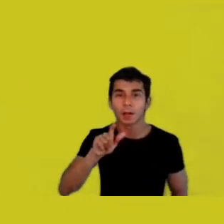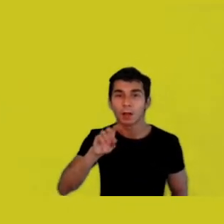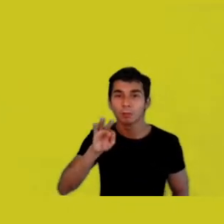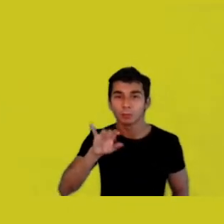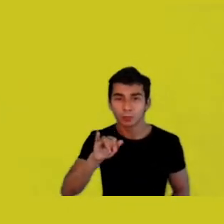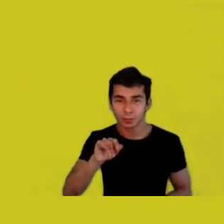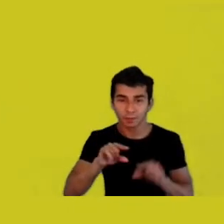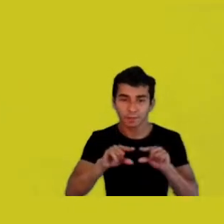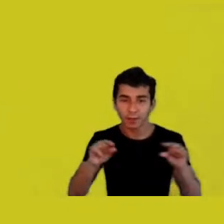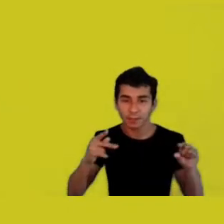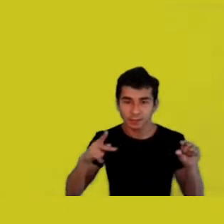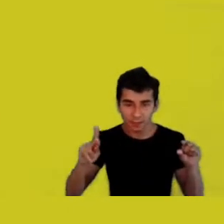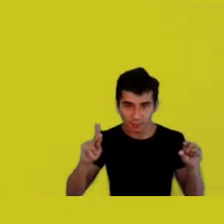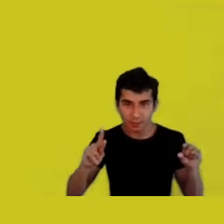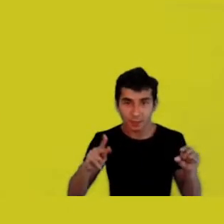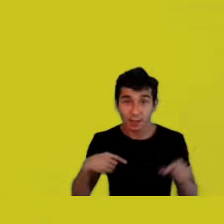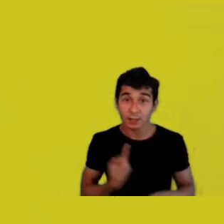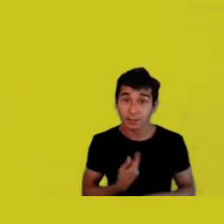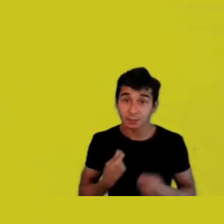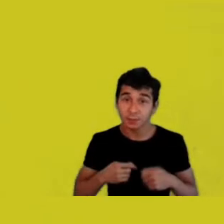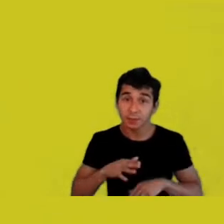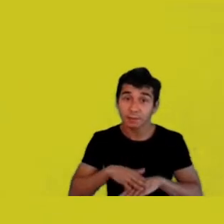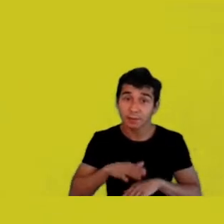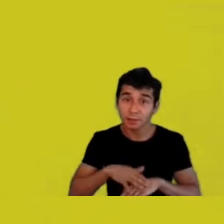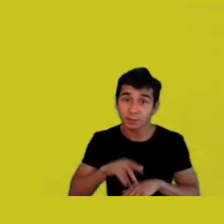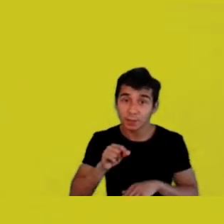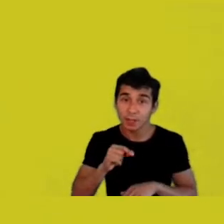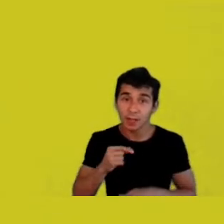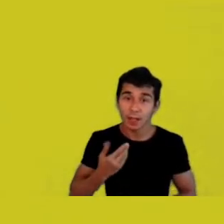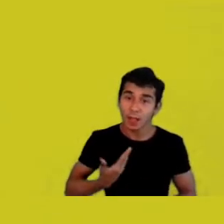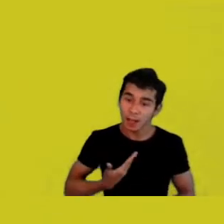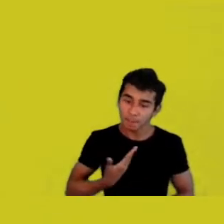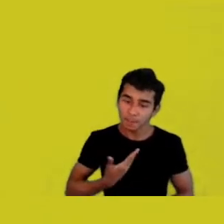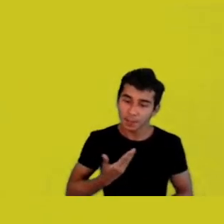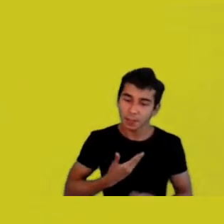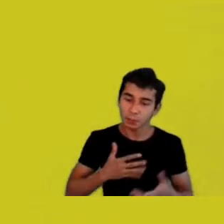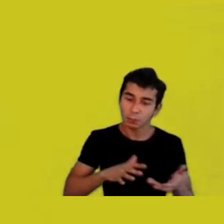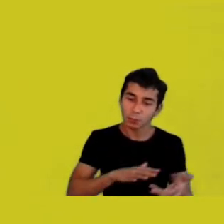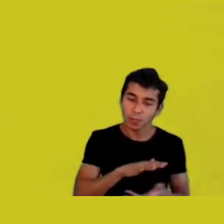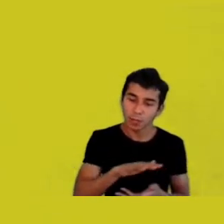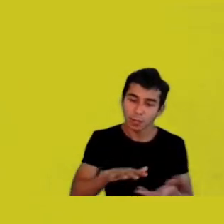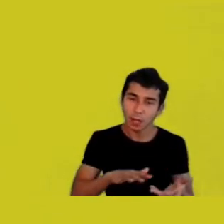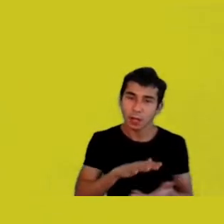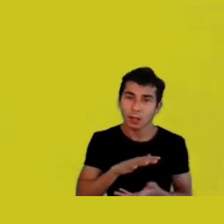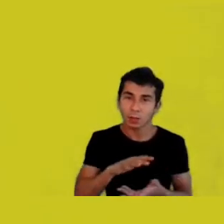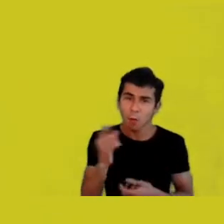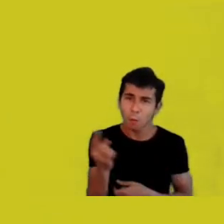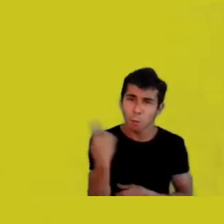“what we need to do is try and become friends with chaos, and in the eye of the hurricane seek for the elevated order